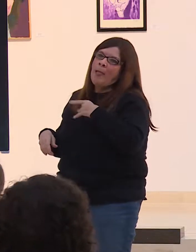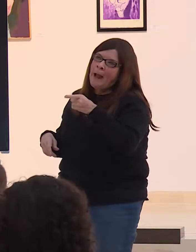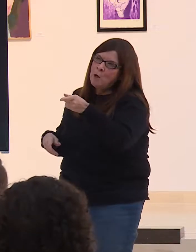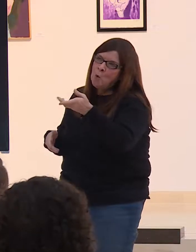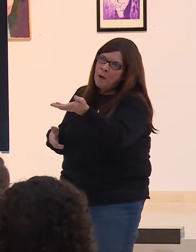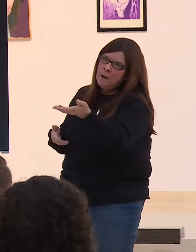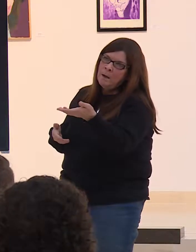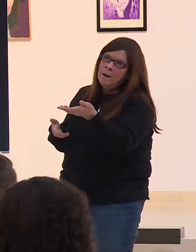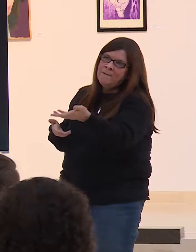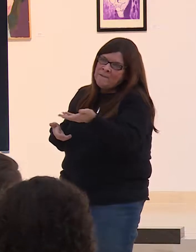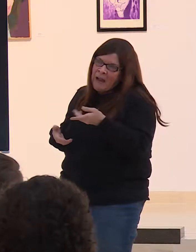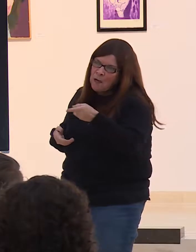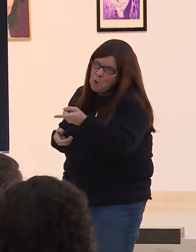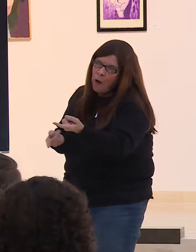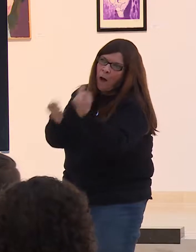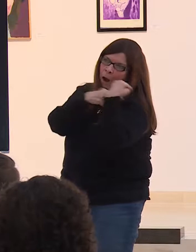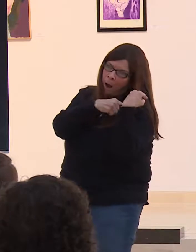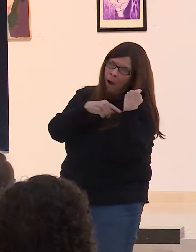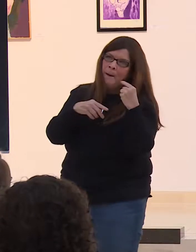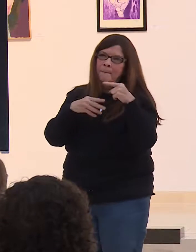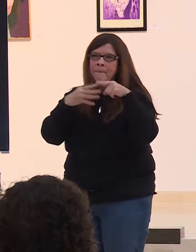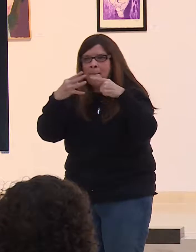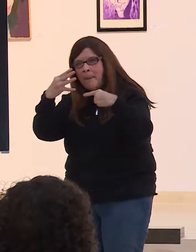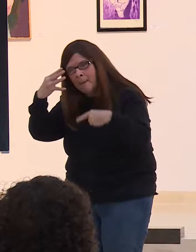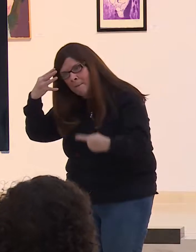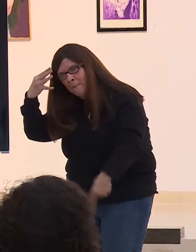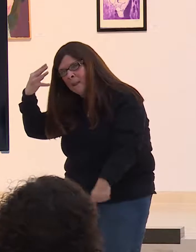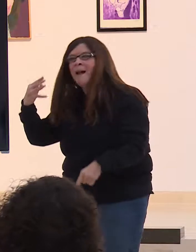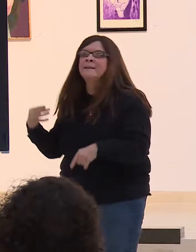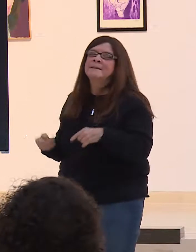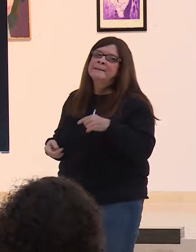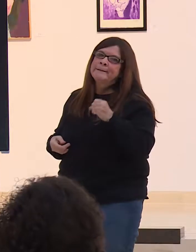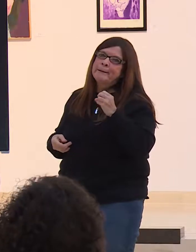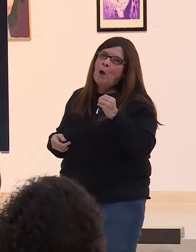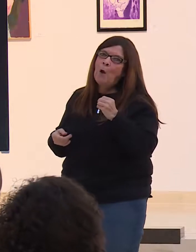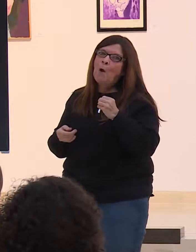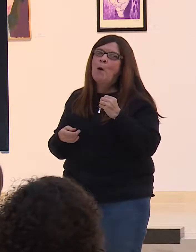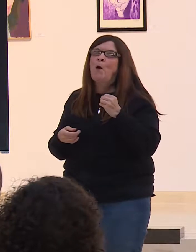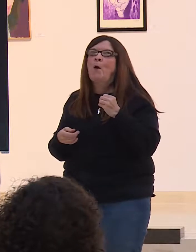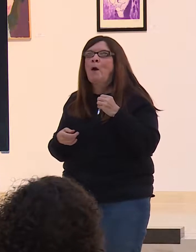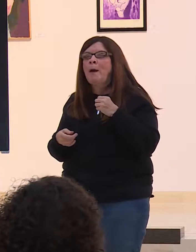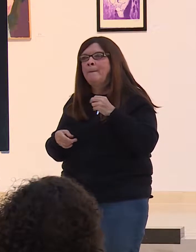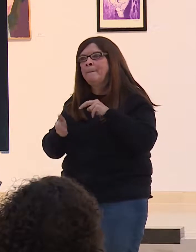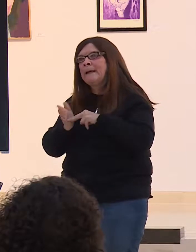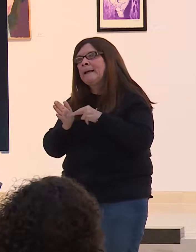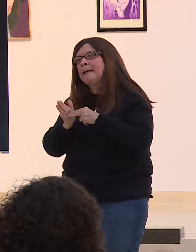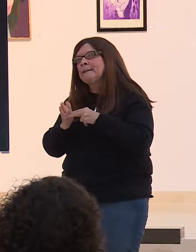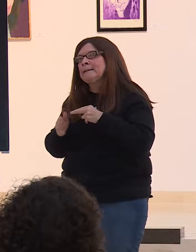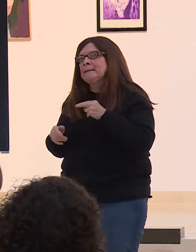There are often people who want to invite me to come during that month or work or travel plans that come up,